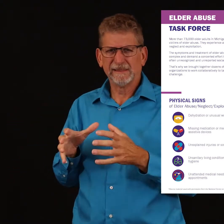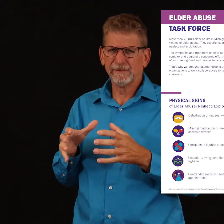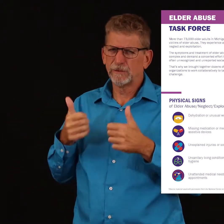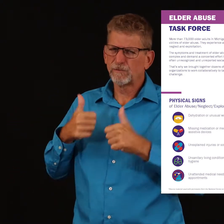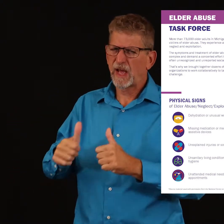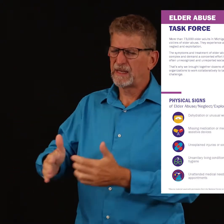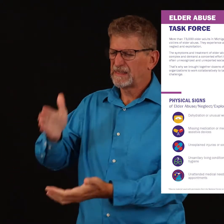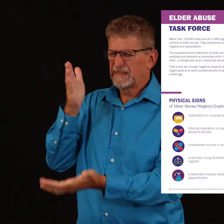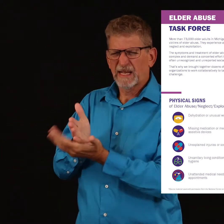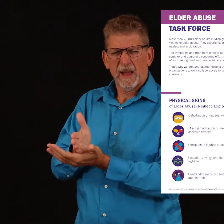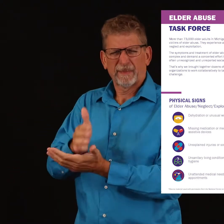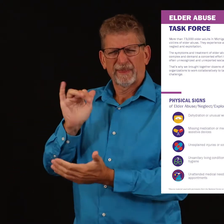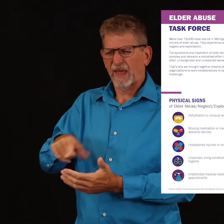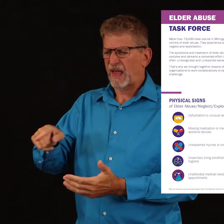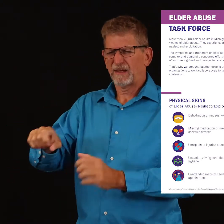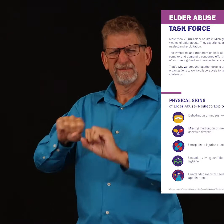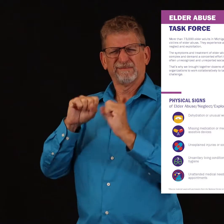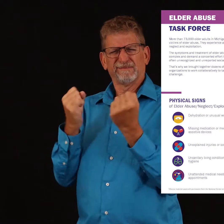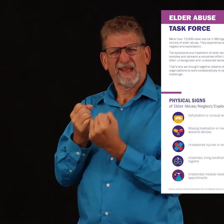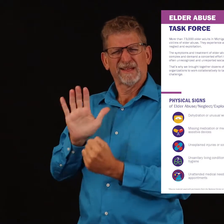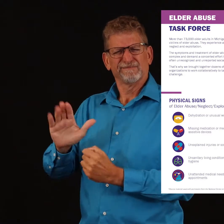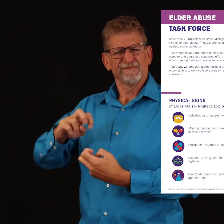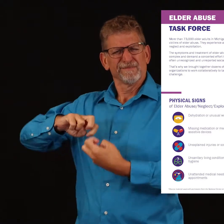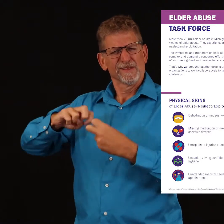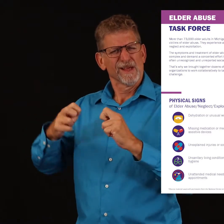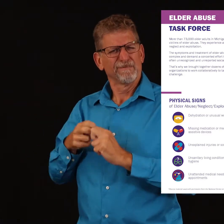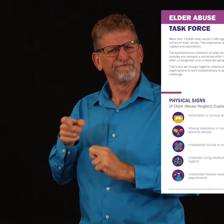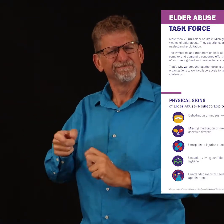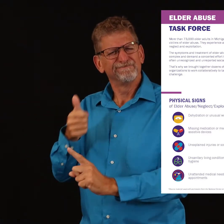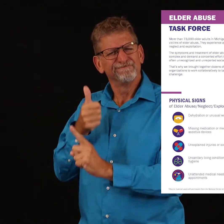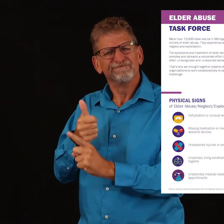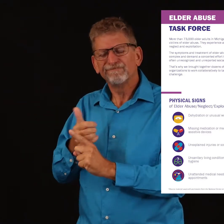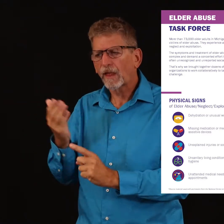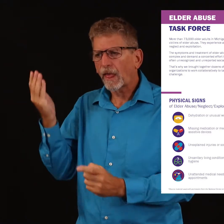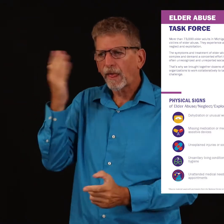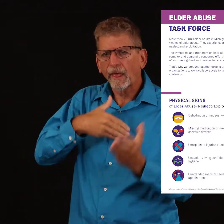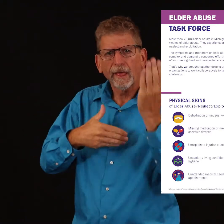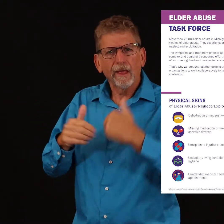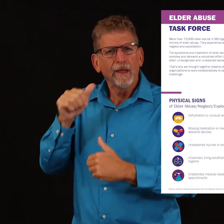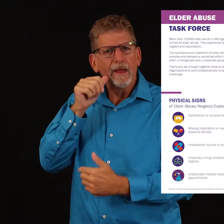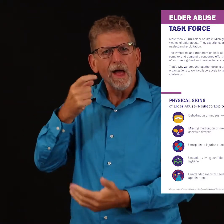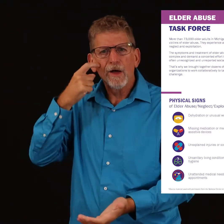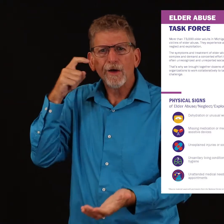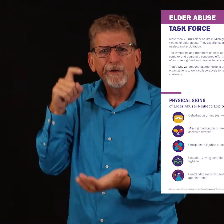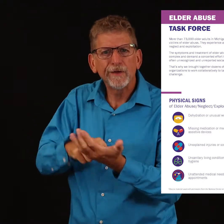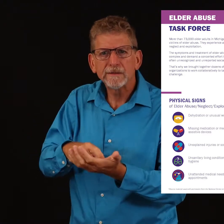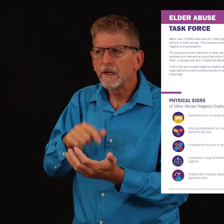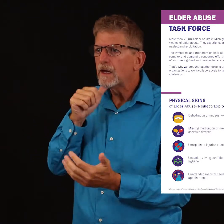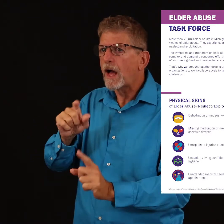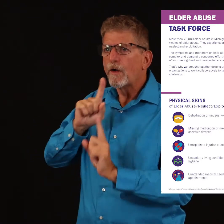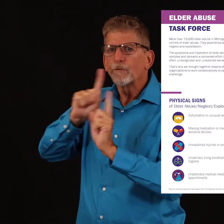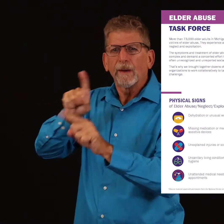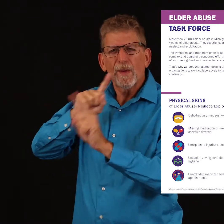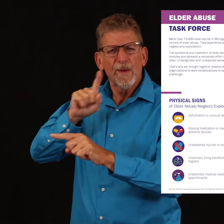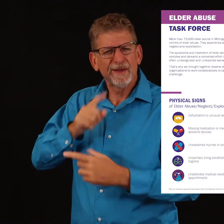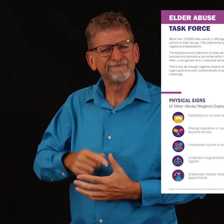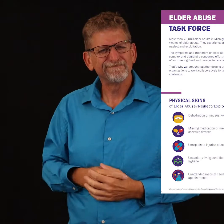this often unrecognized and unreported social problem.